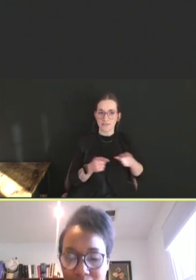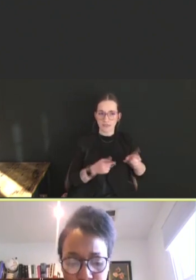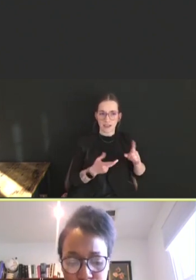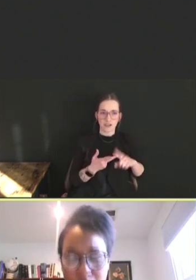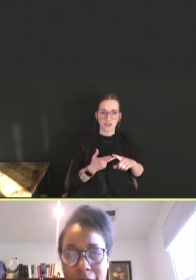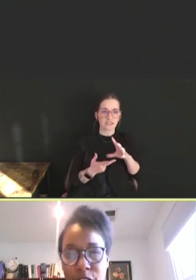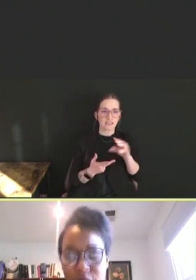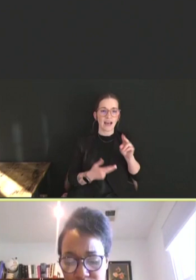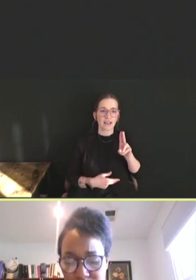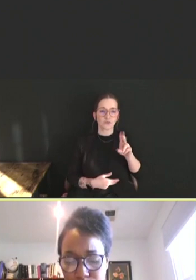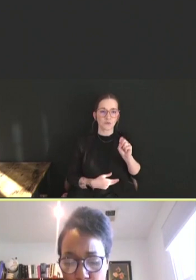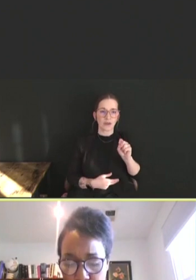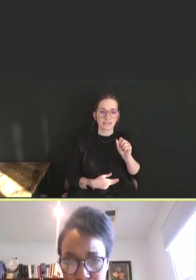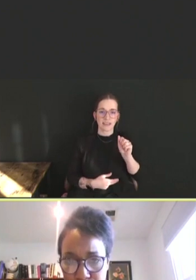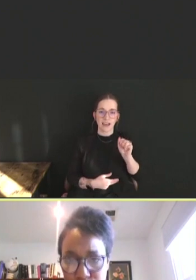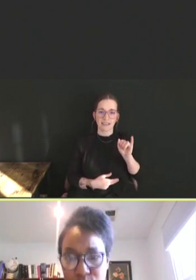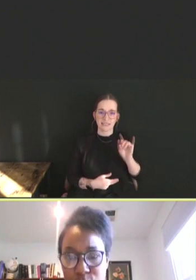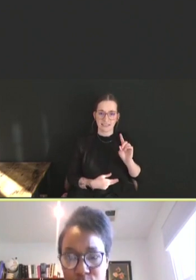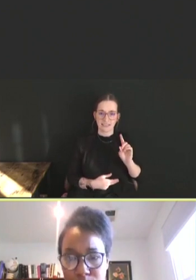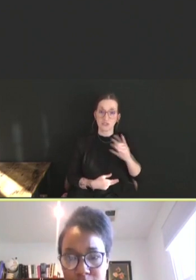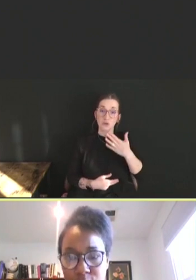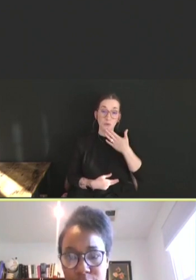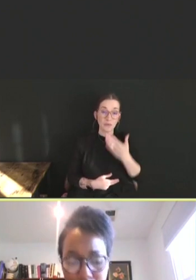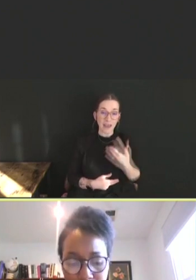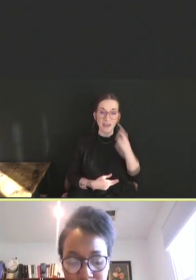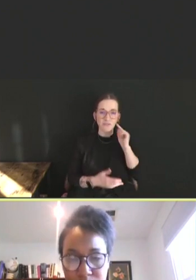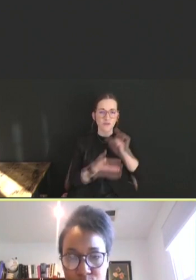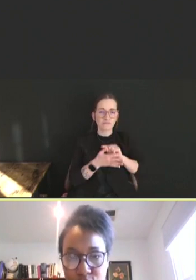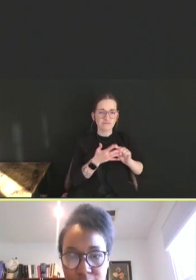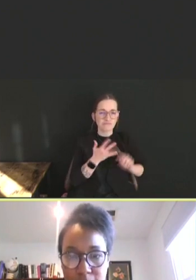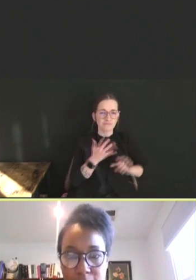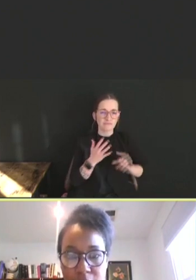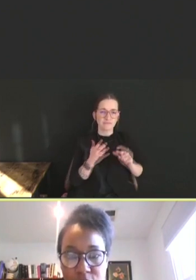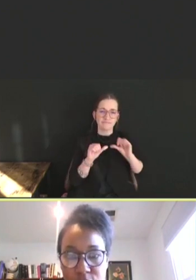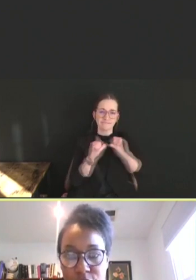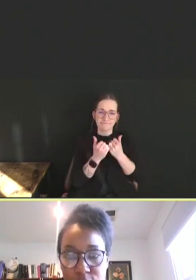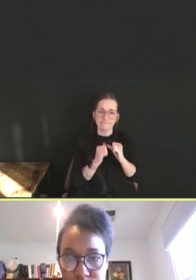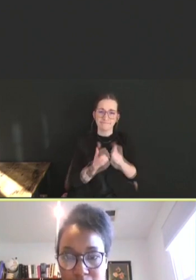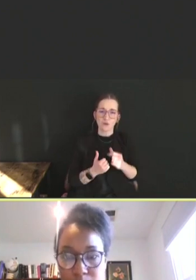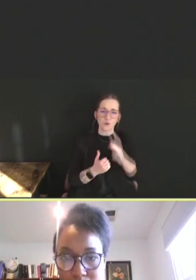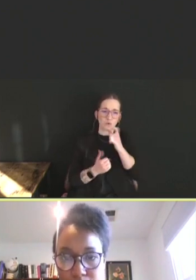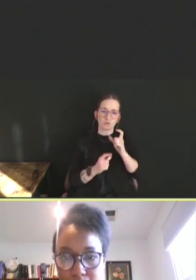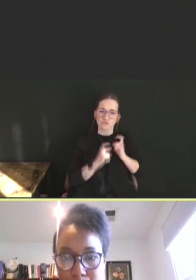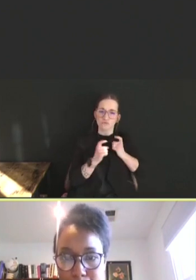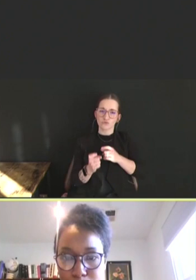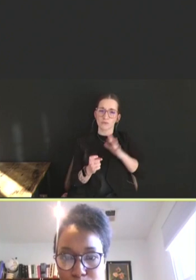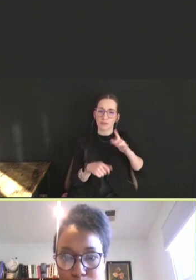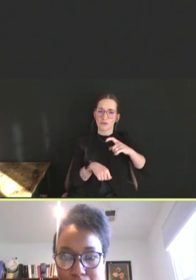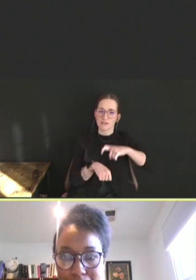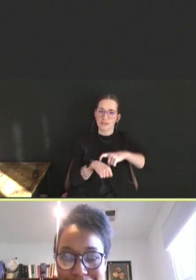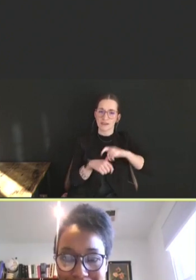Thank you to our interagency partners who contributed their time and energy into developing the plan.